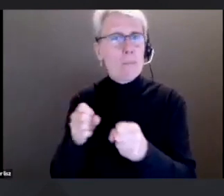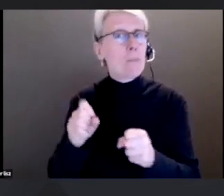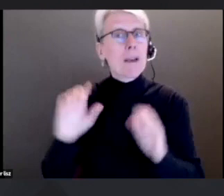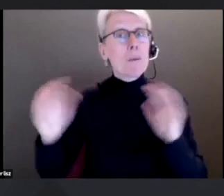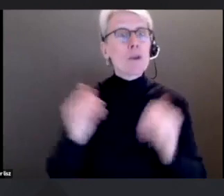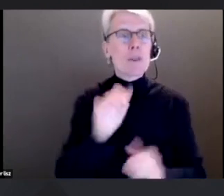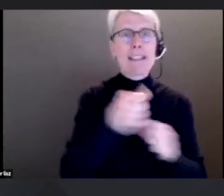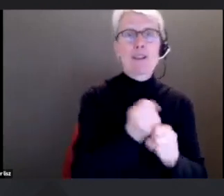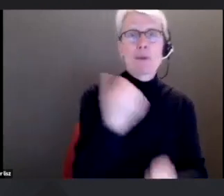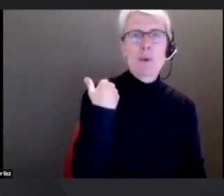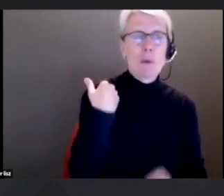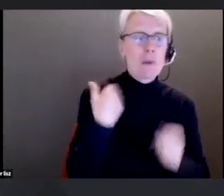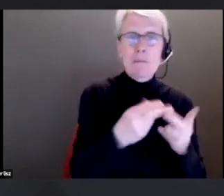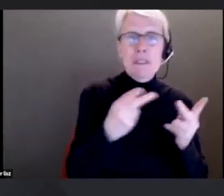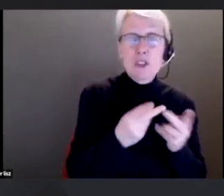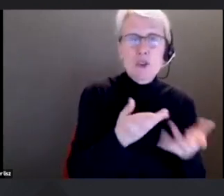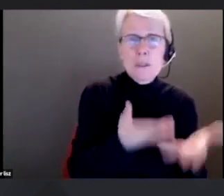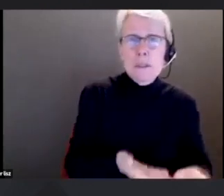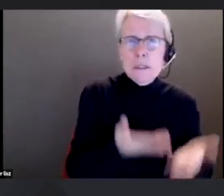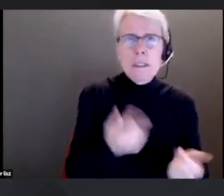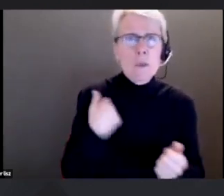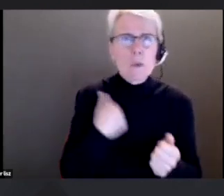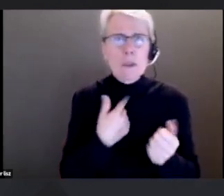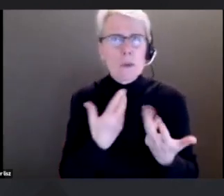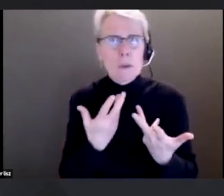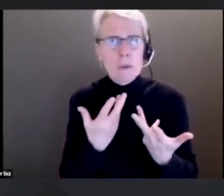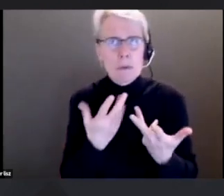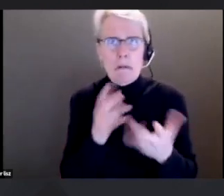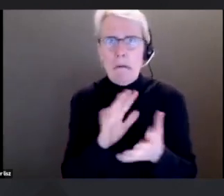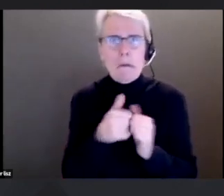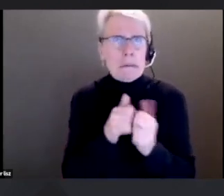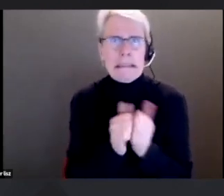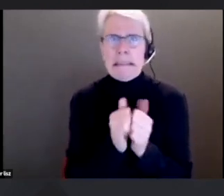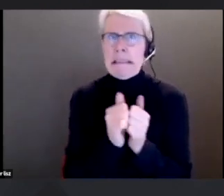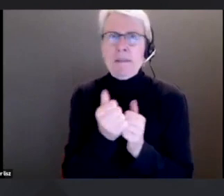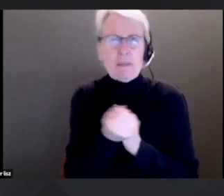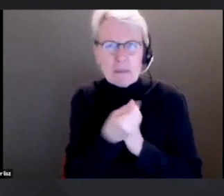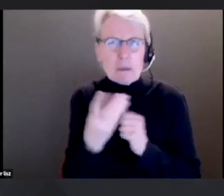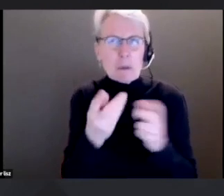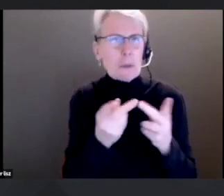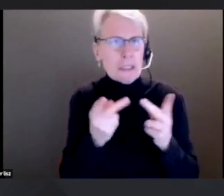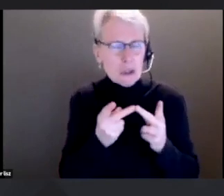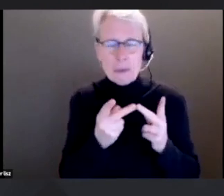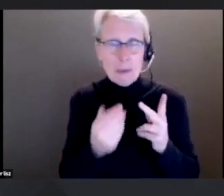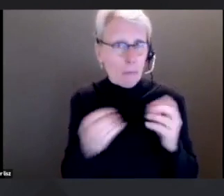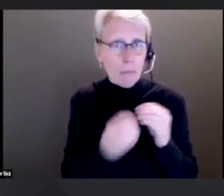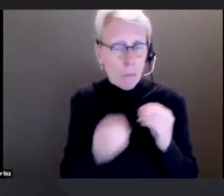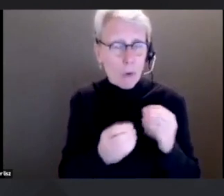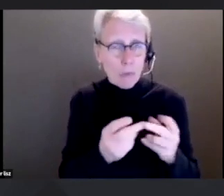So I think, you know, pointing out to the employer the benefits that are almost obvious once you begin the journey.